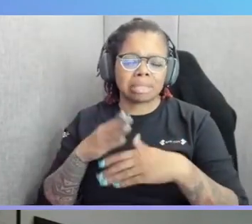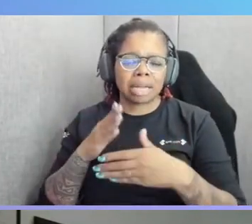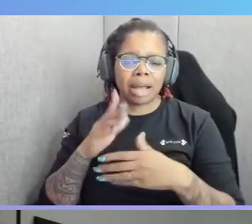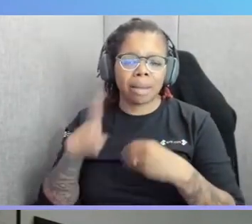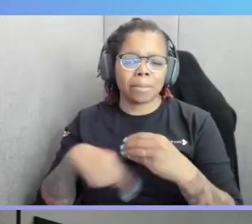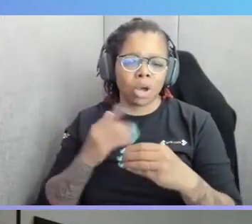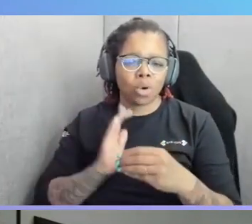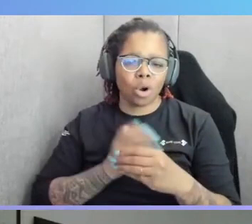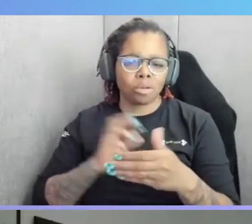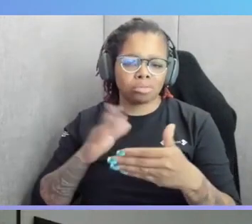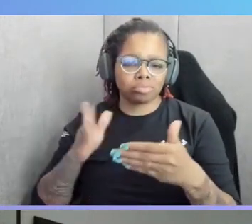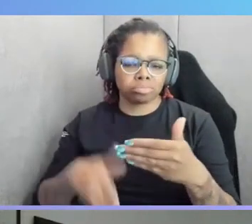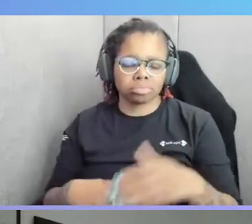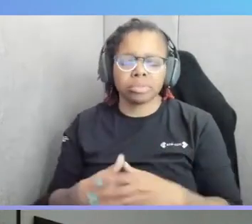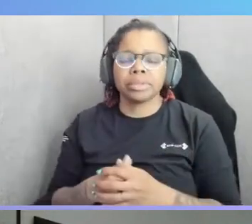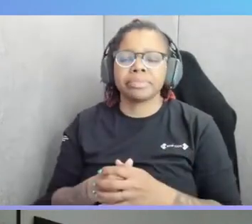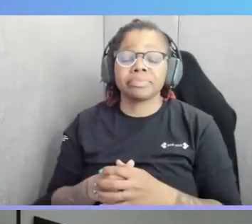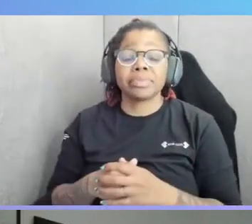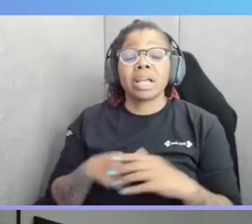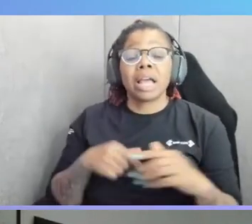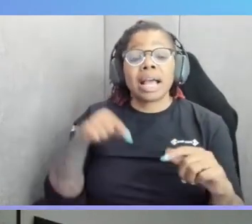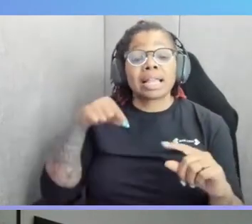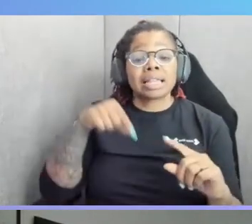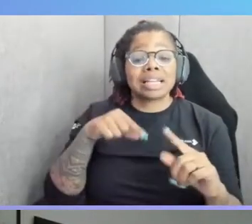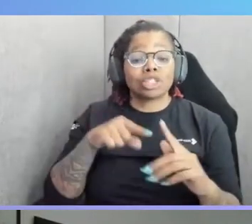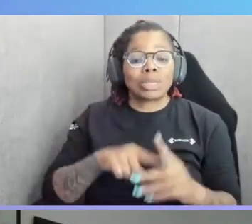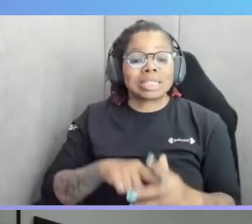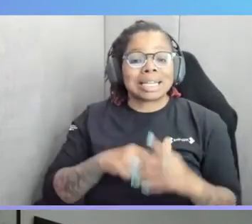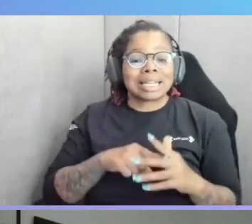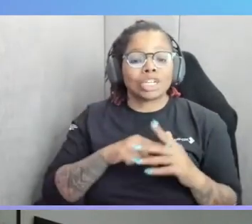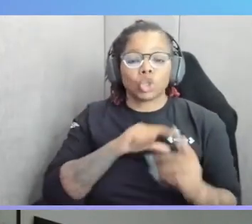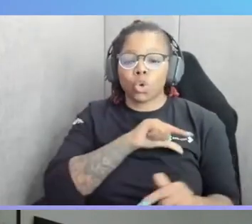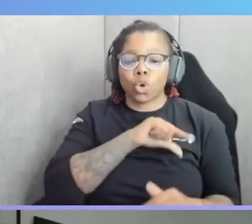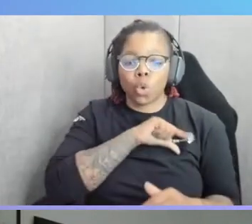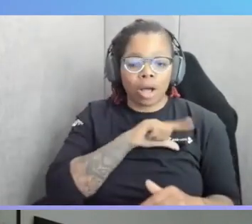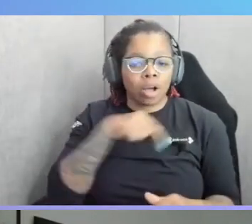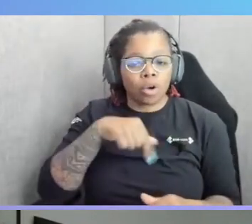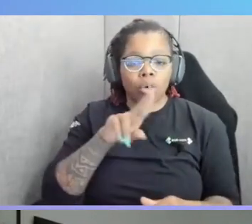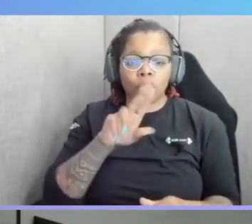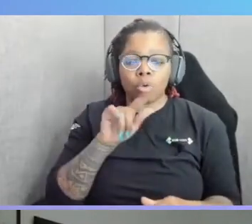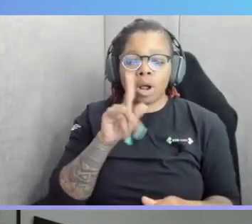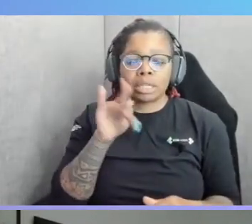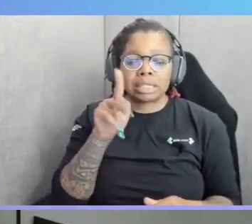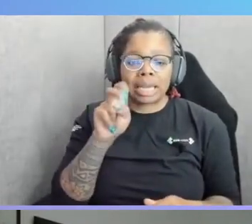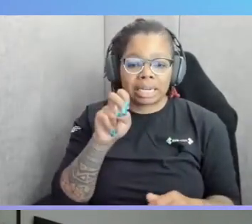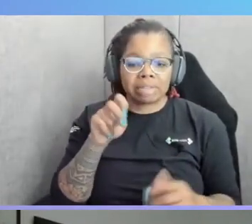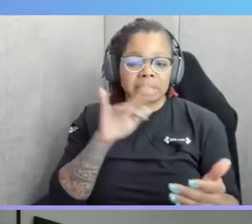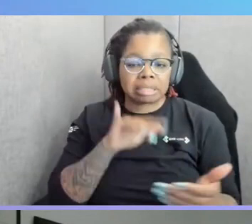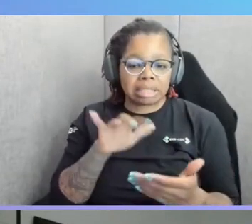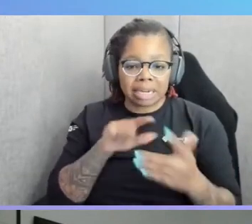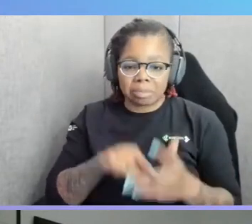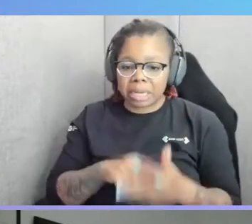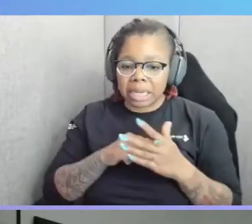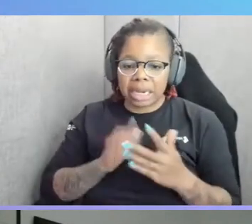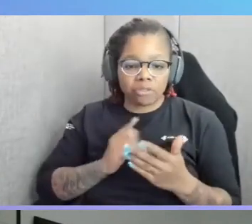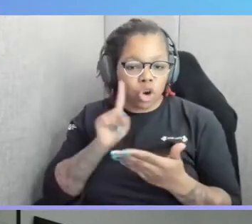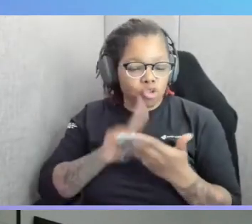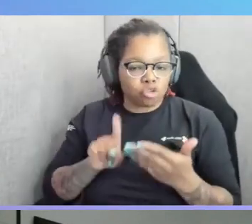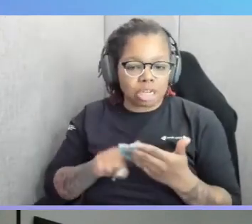this was an initial qualitative study. It's the beginning of our research. Uh, to really help us prepare for a larger set of